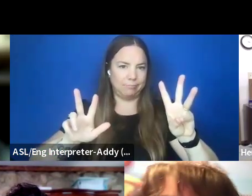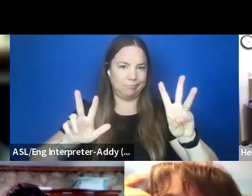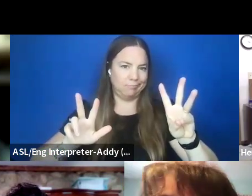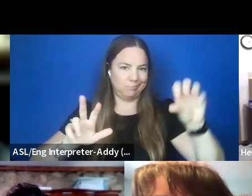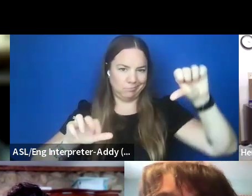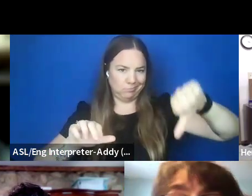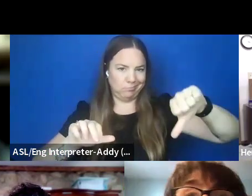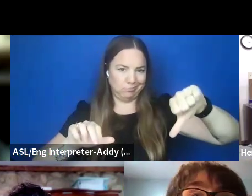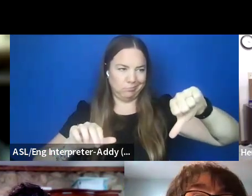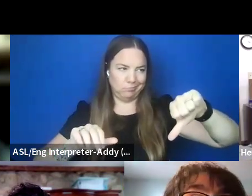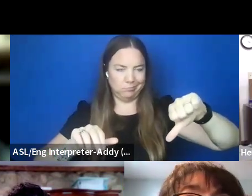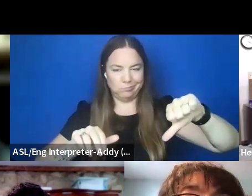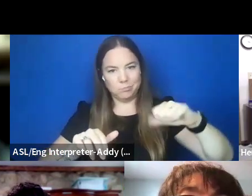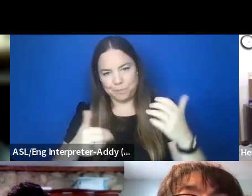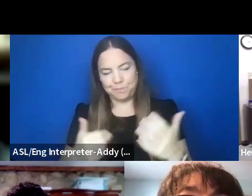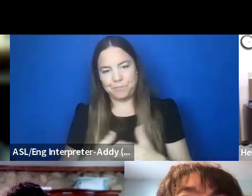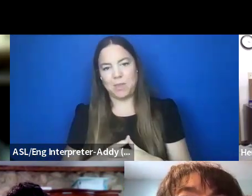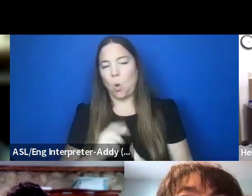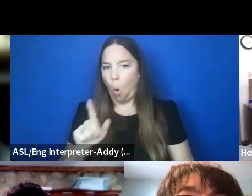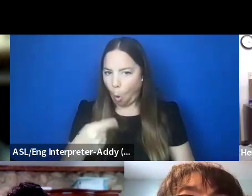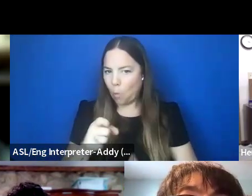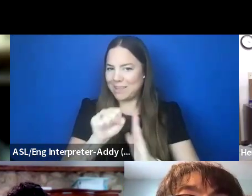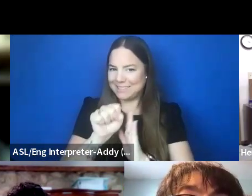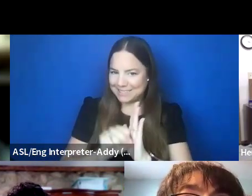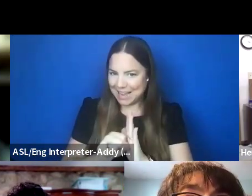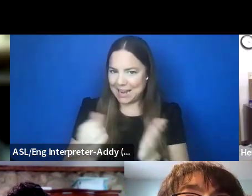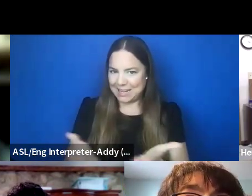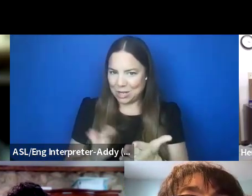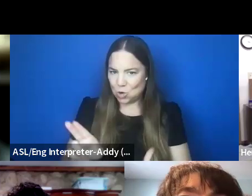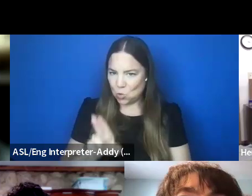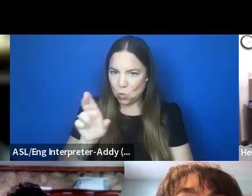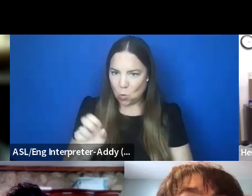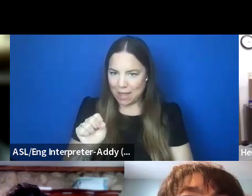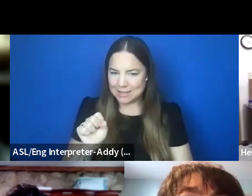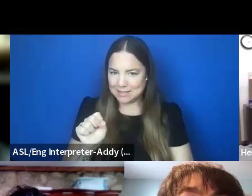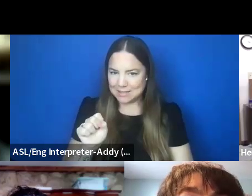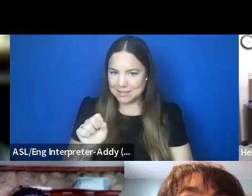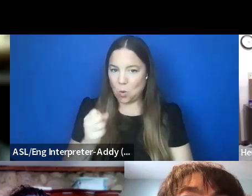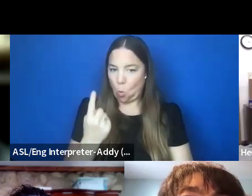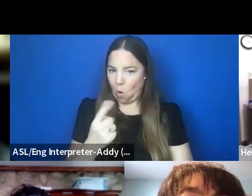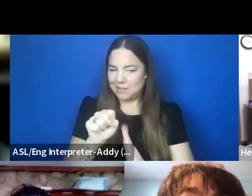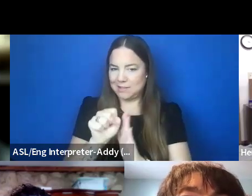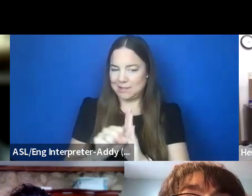Adeleigh Belyeu: we are the only state in the country here Adeleigh Belyeu: in Alabama that does not put any